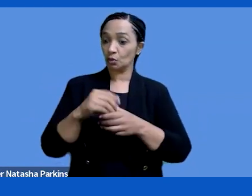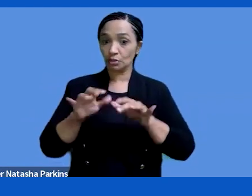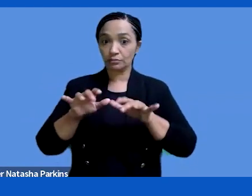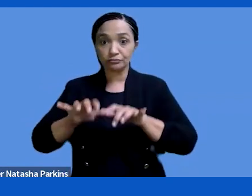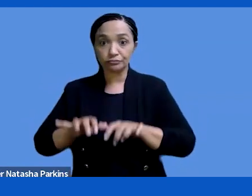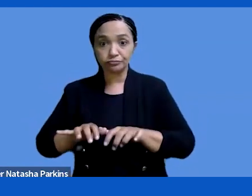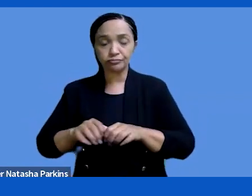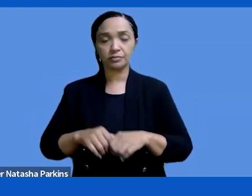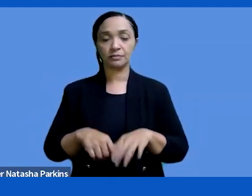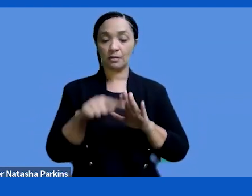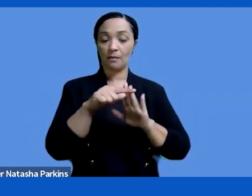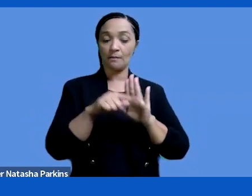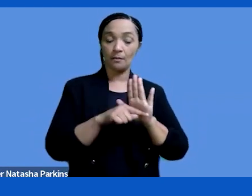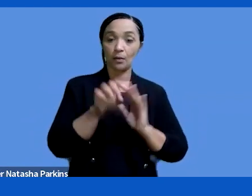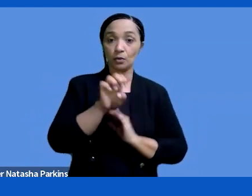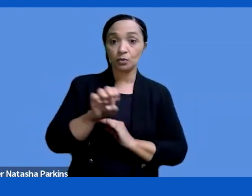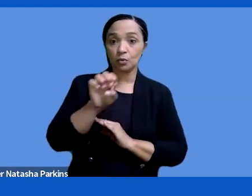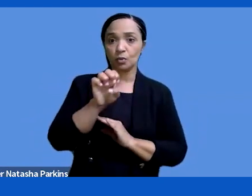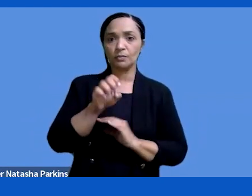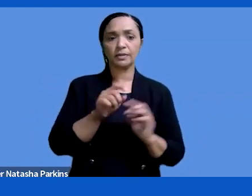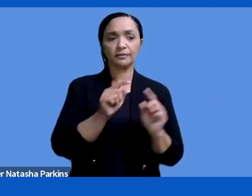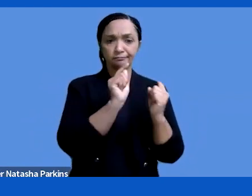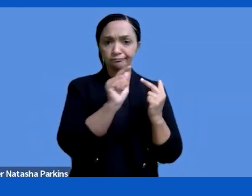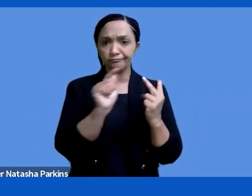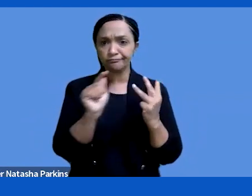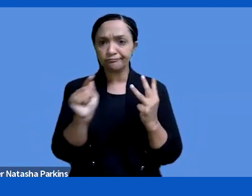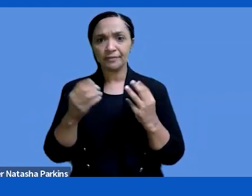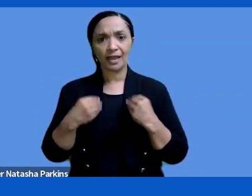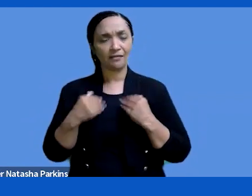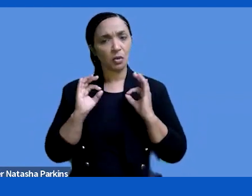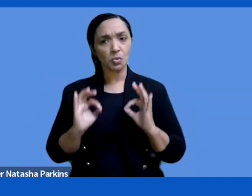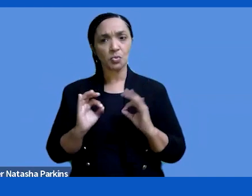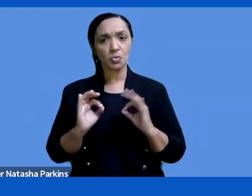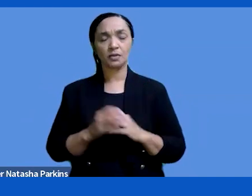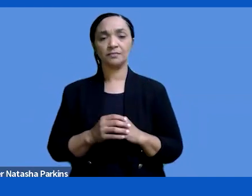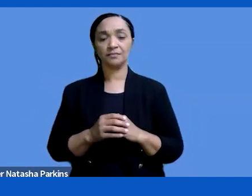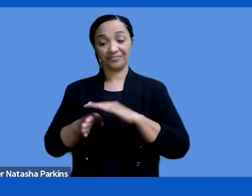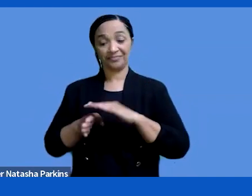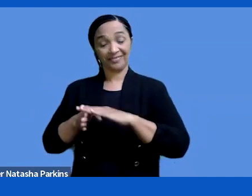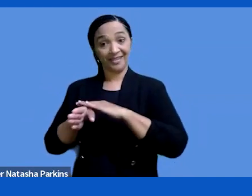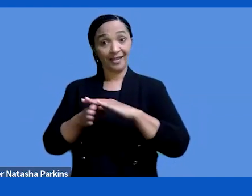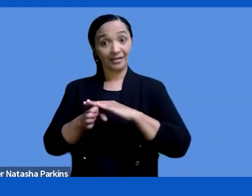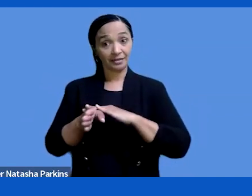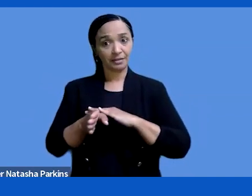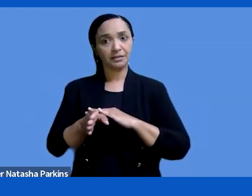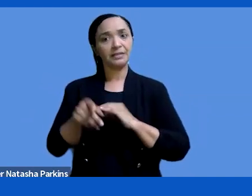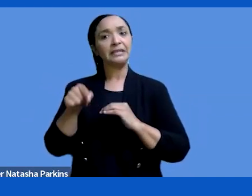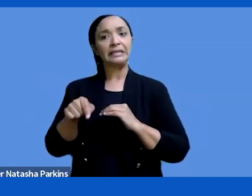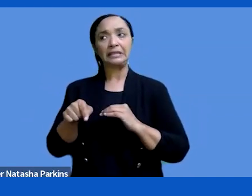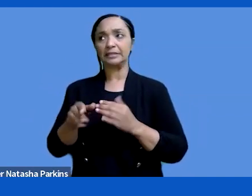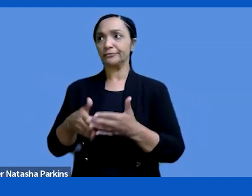instruments and accessibility, we can say, for sure, is no longer a niche subject. I will give